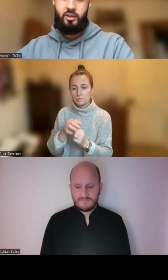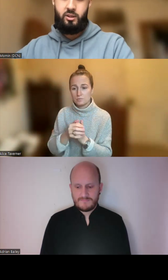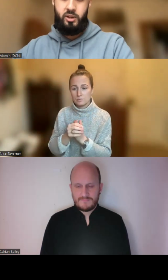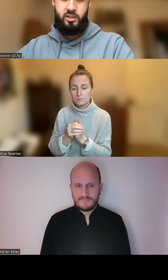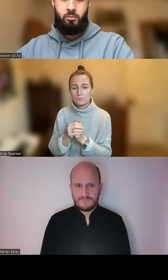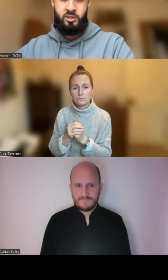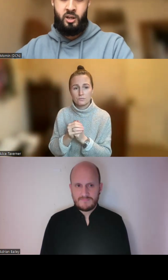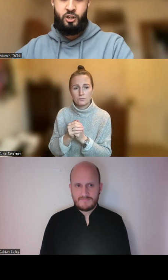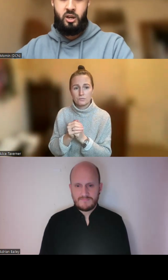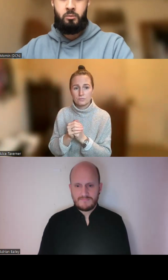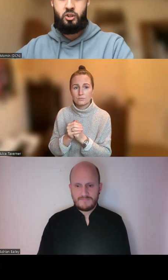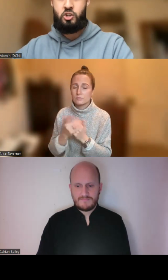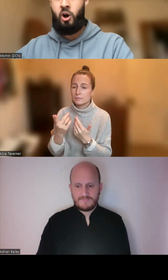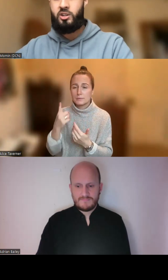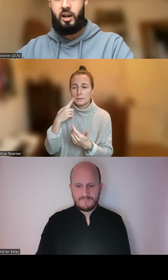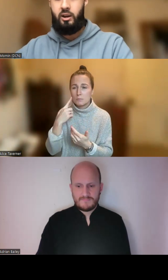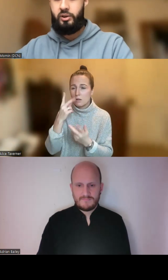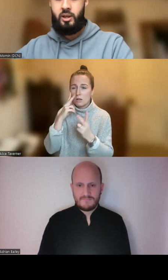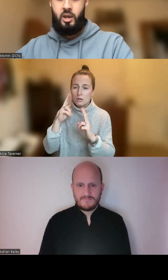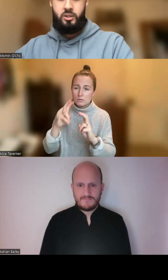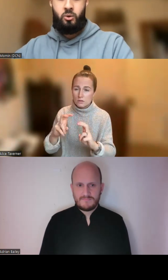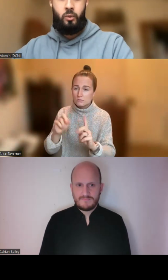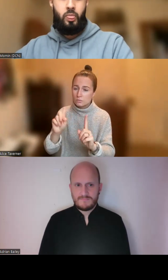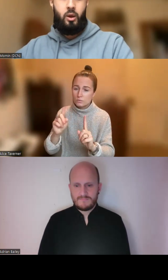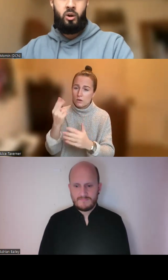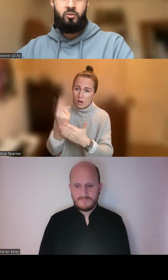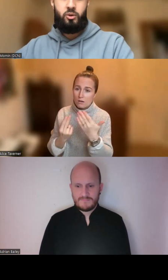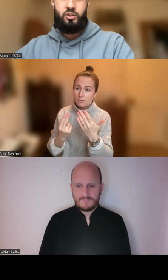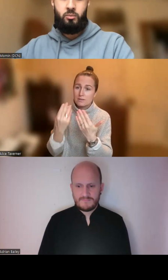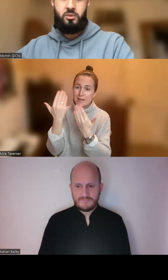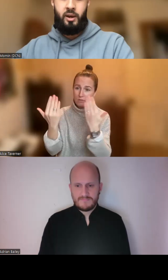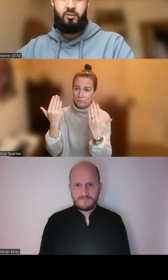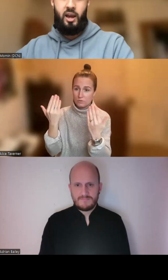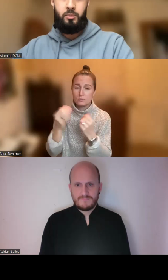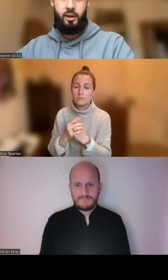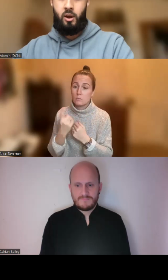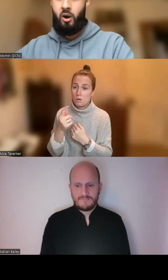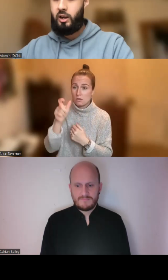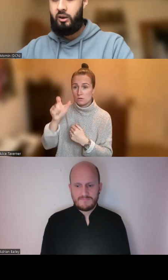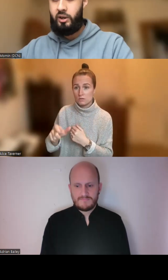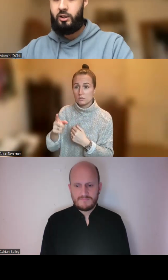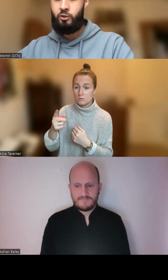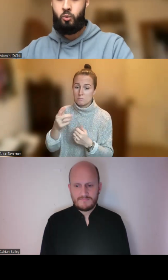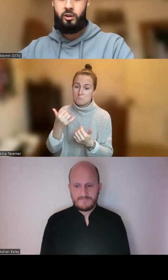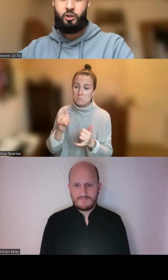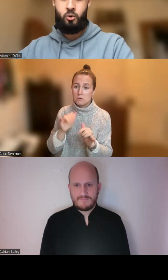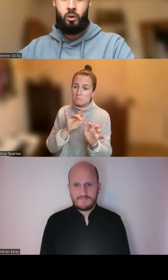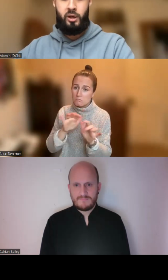This will be a simple search term such as art gallery. One of your consumers might have typed in art gallery and you want to show up.